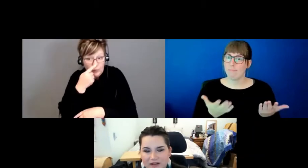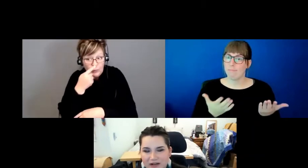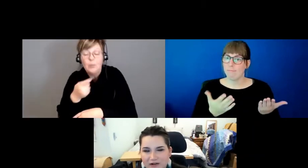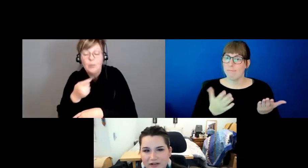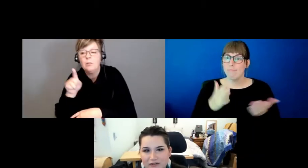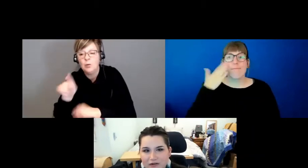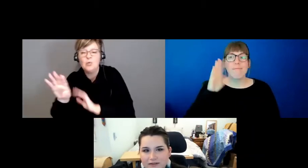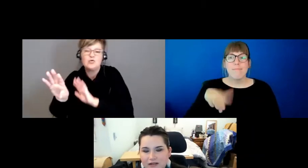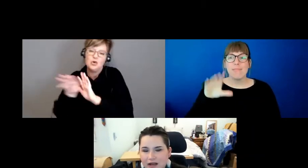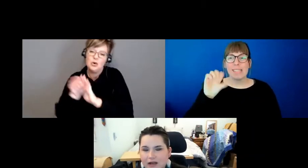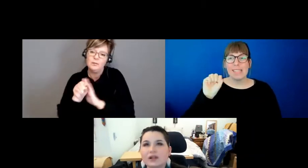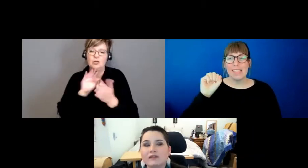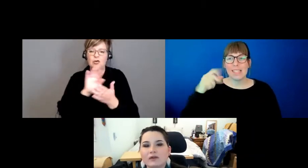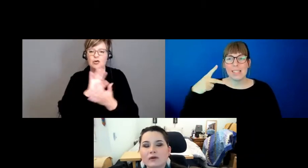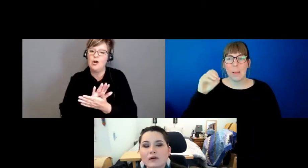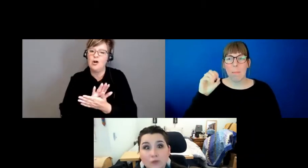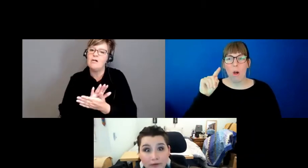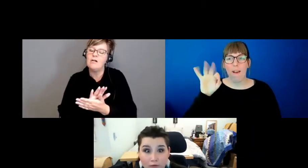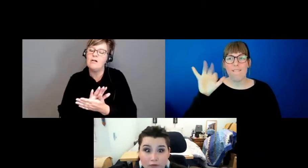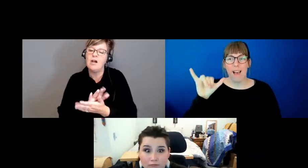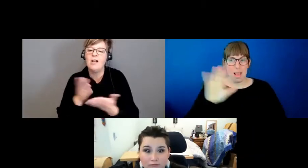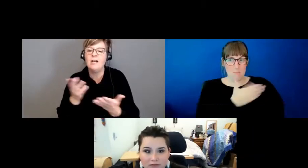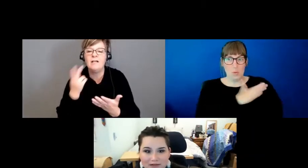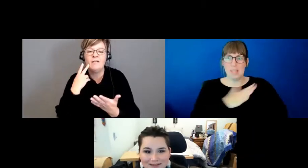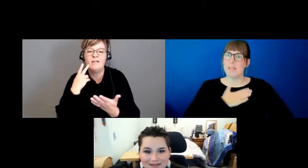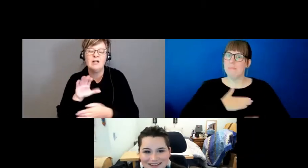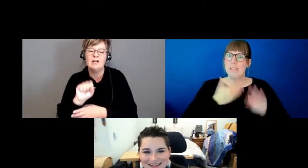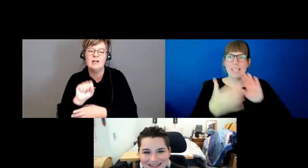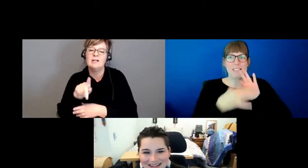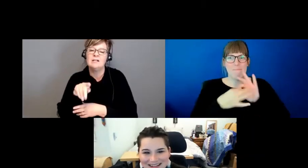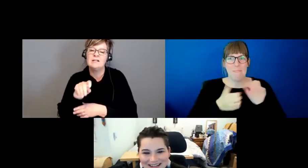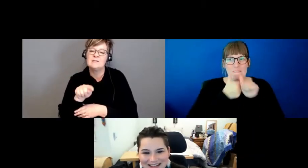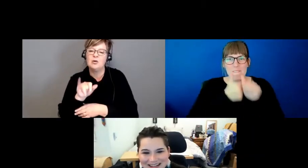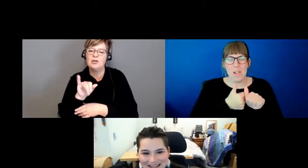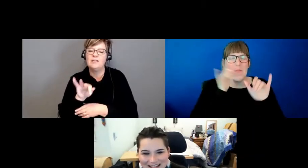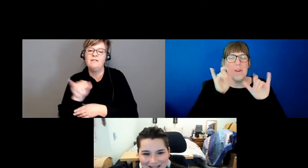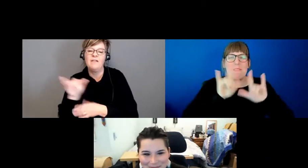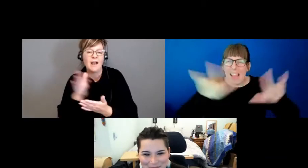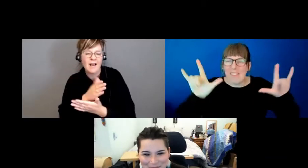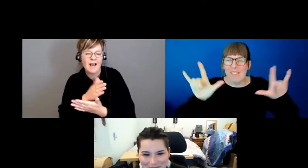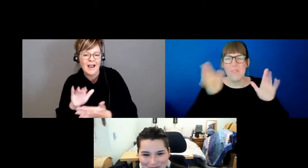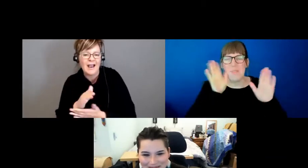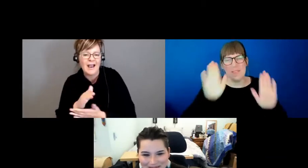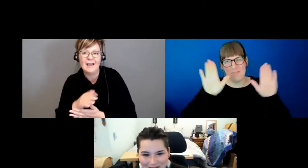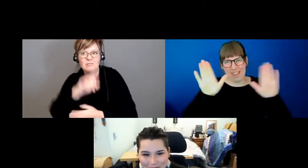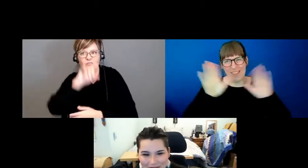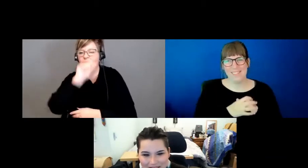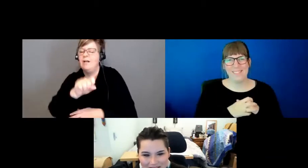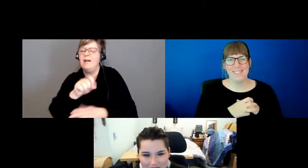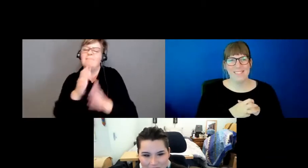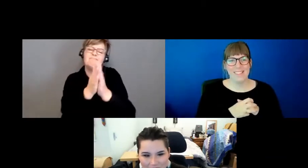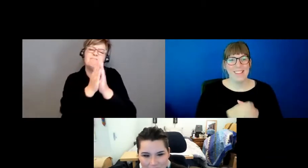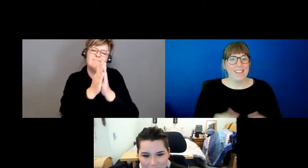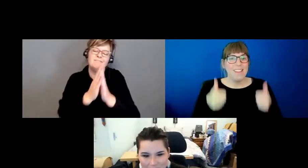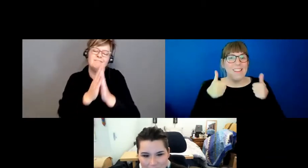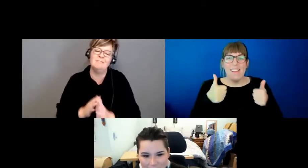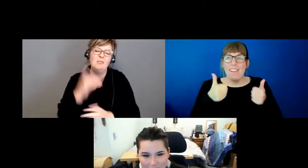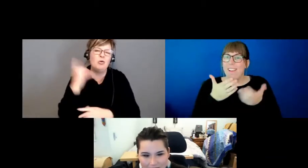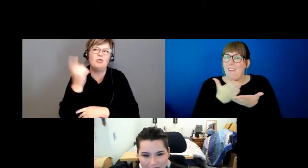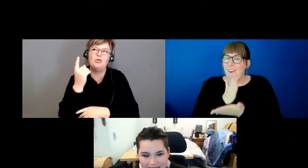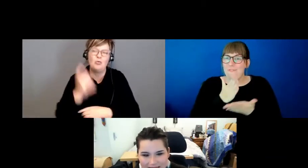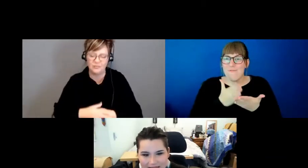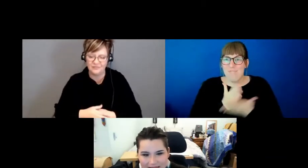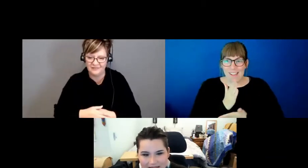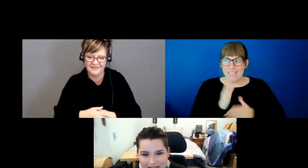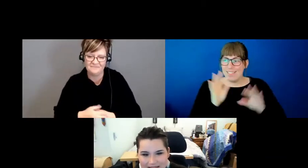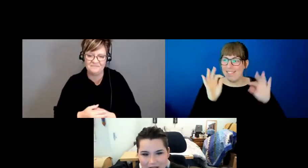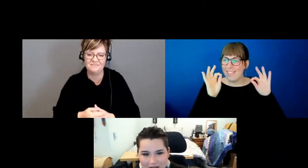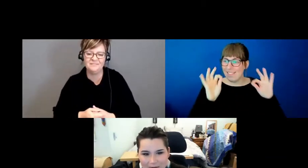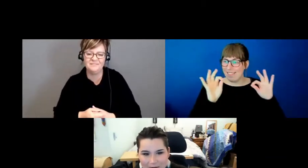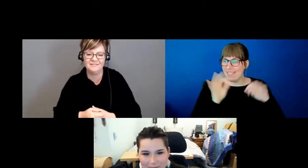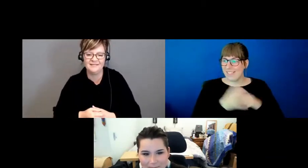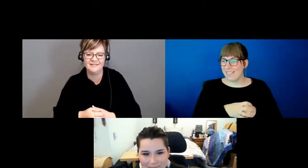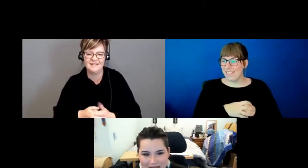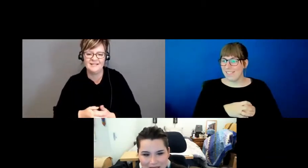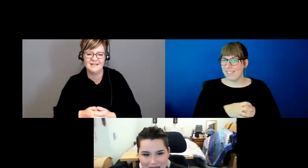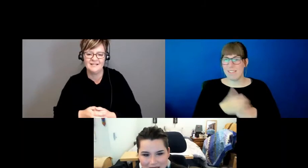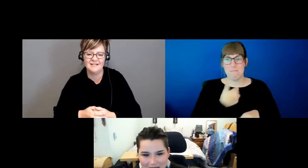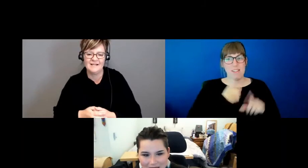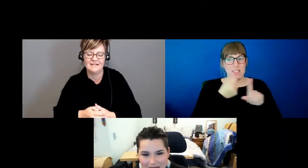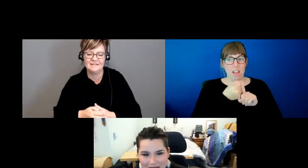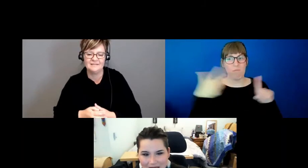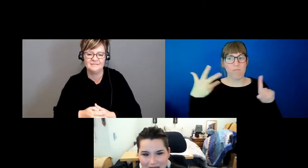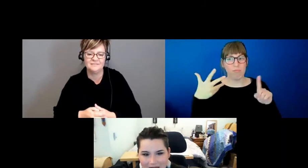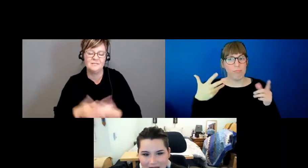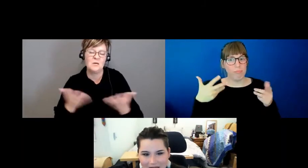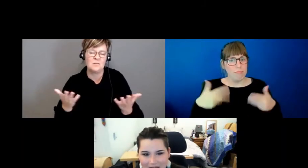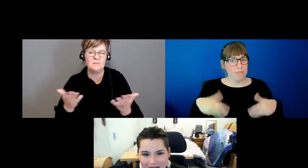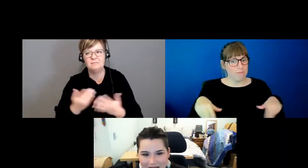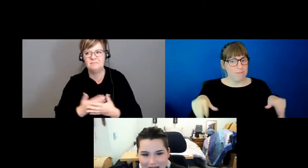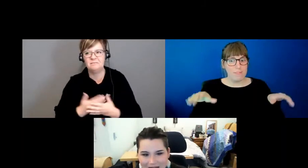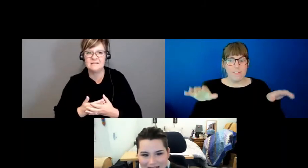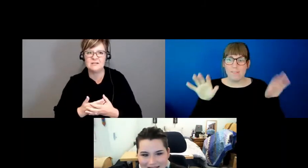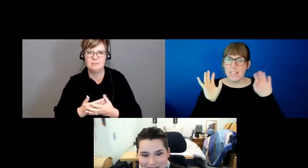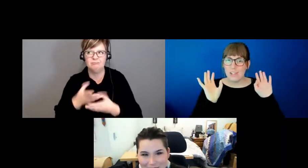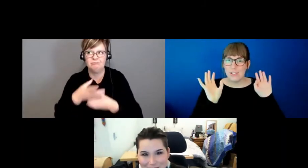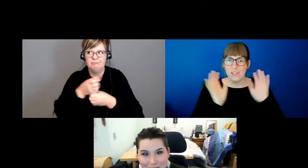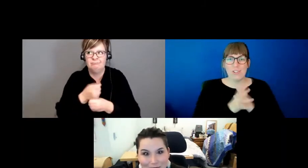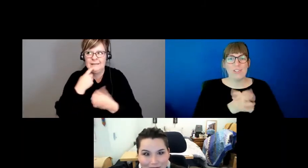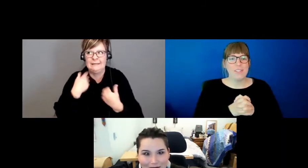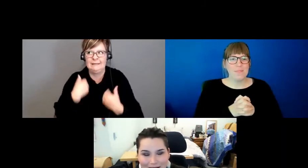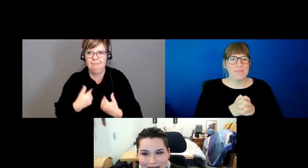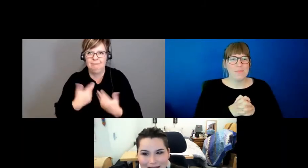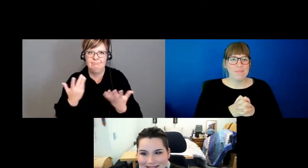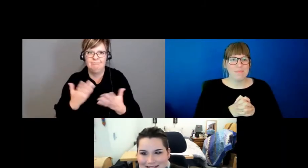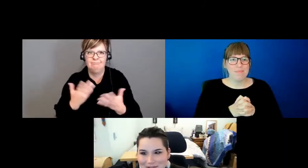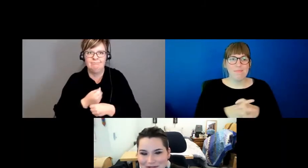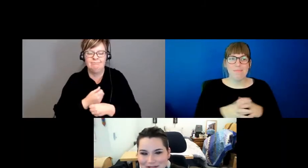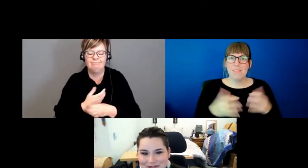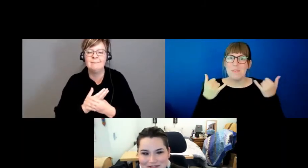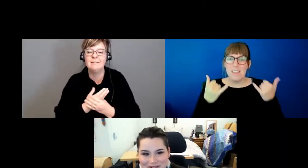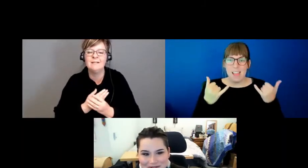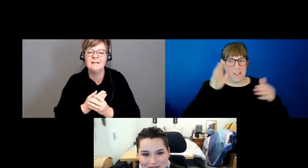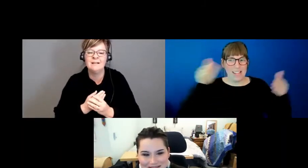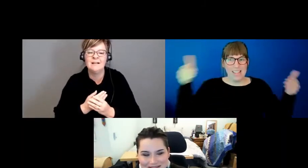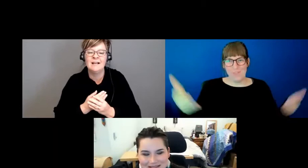OR OTHERS, I WILL LOVE YOU FOREVER. SO I THINK THAT IS ALL ABOUT ME. SO I WOULD LIKE TO INTRODUCE